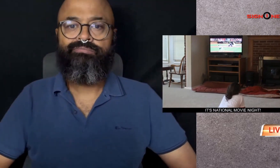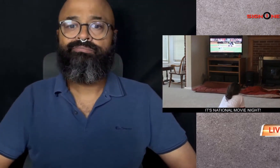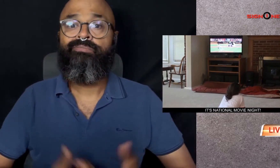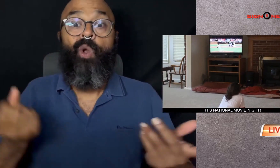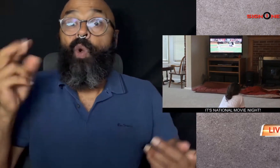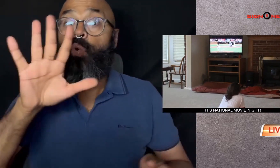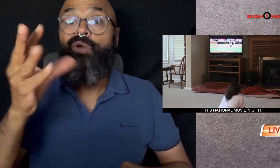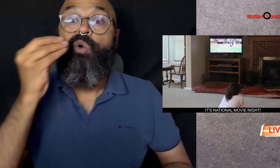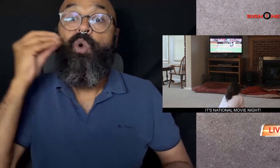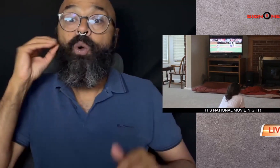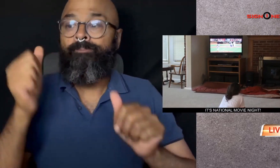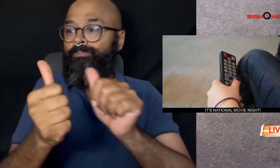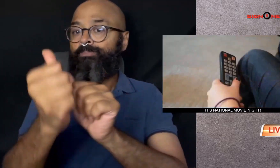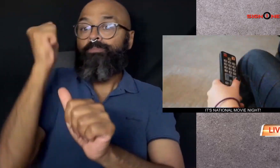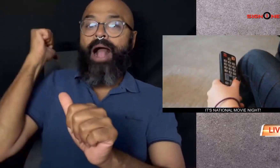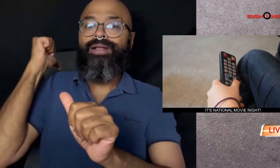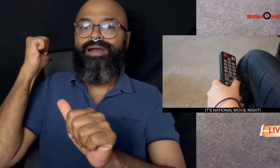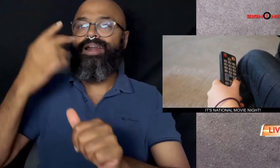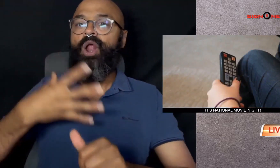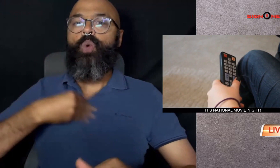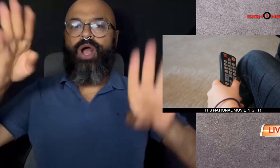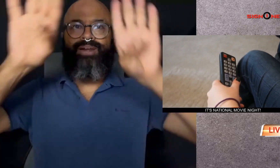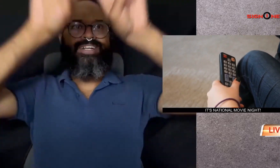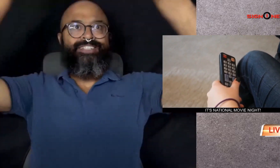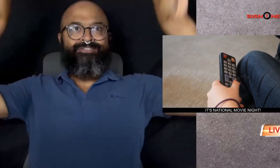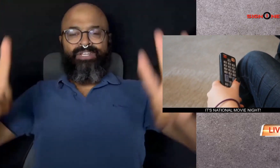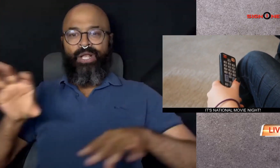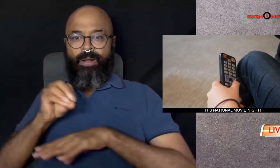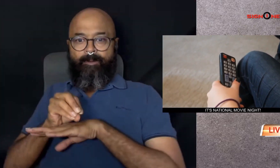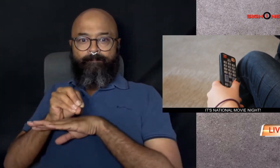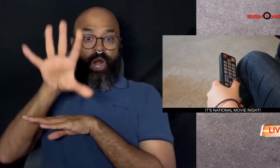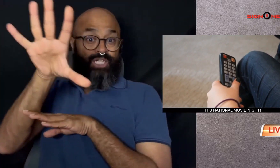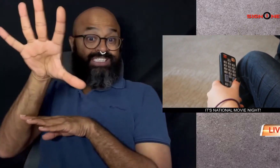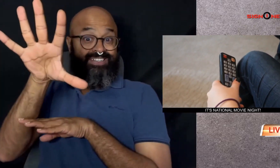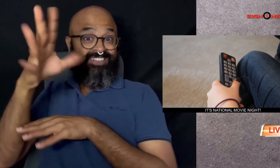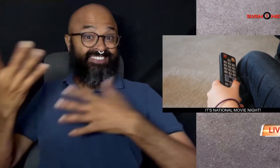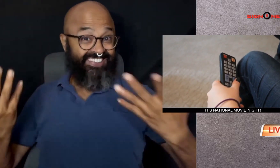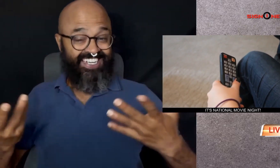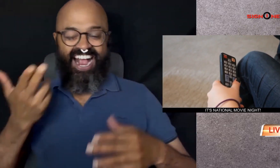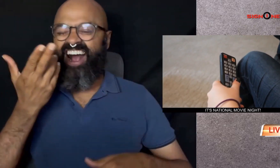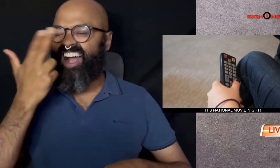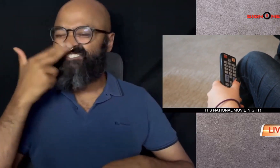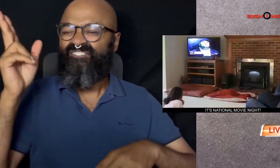or project a movie on a huge white sheet in your backyard just have fun